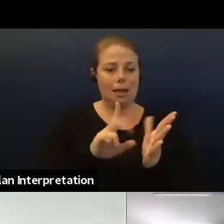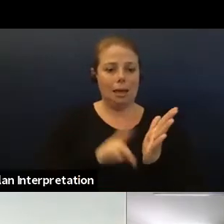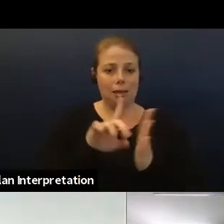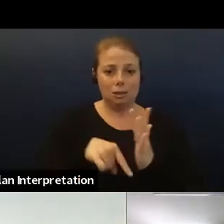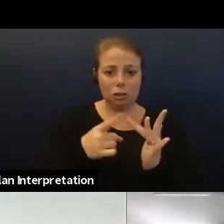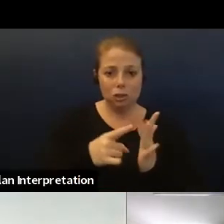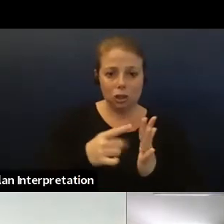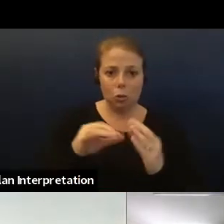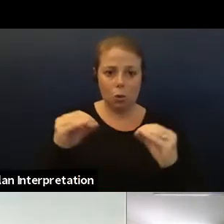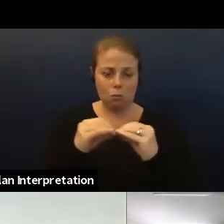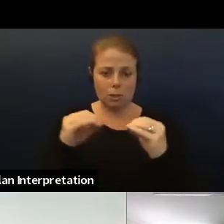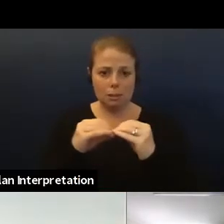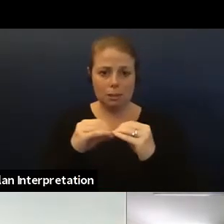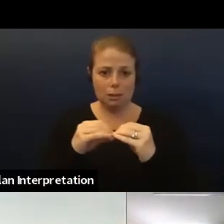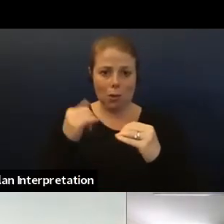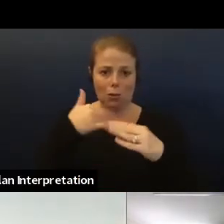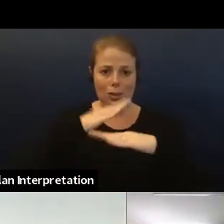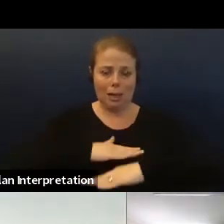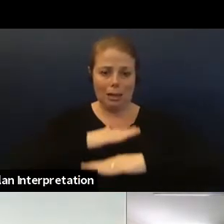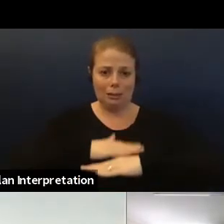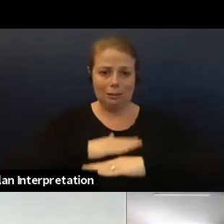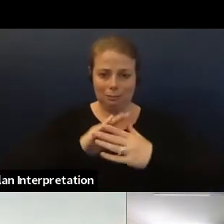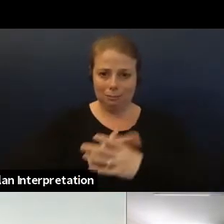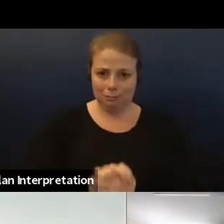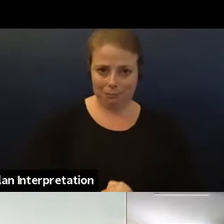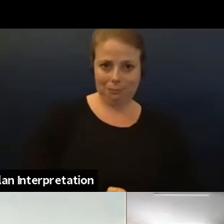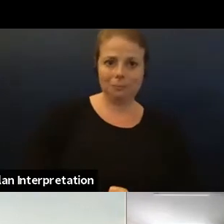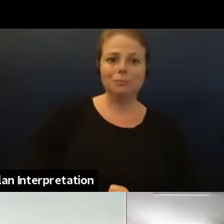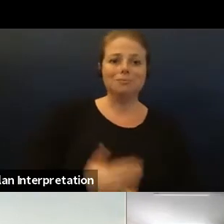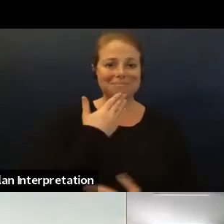Thank you all of you, I'm pretty excited about this conversation.